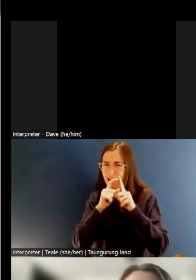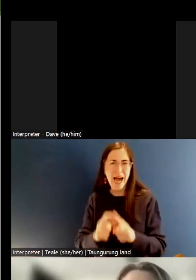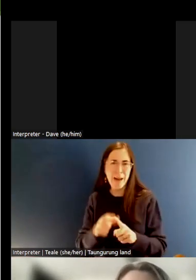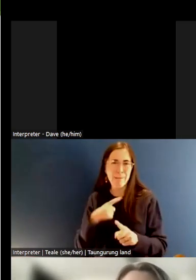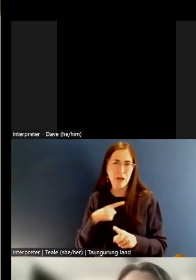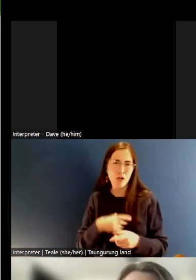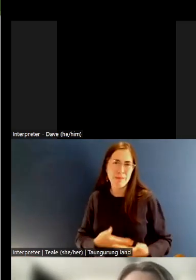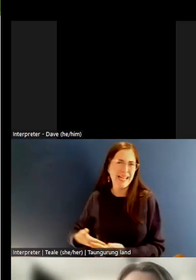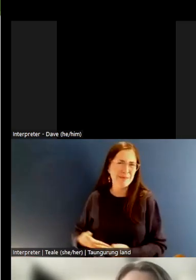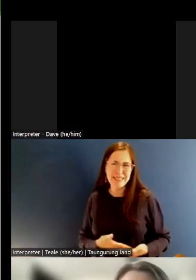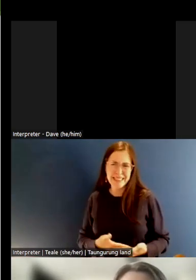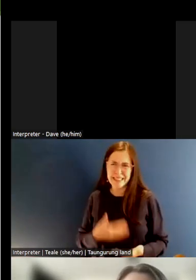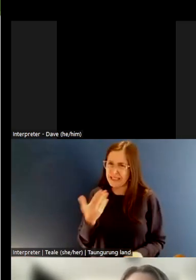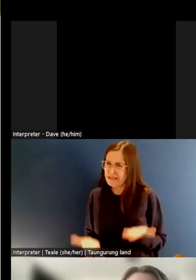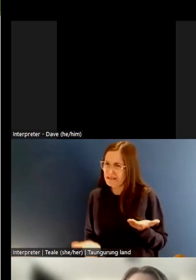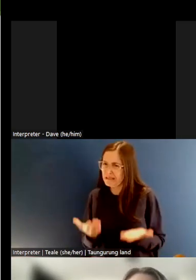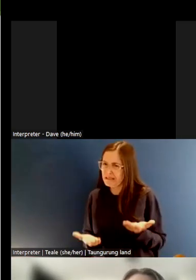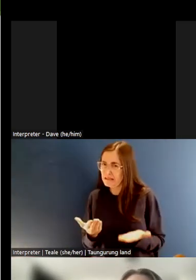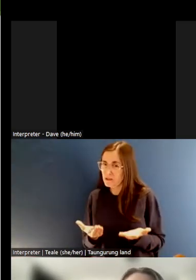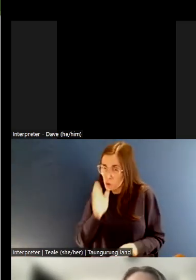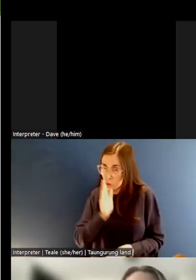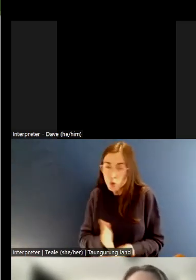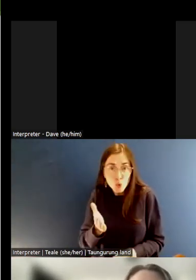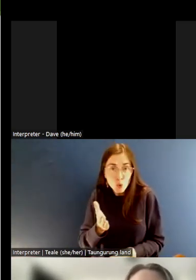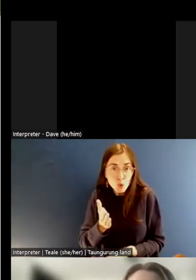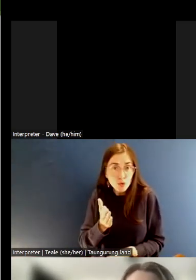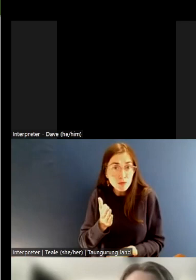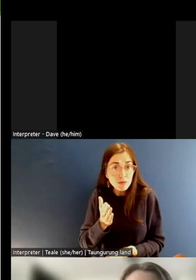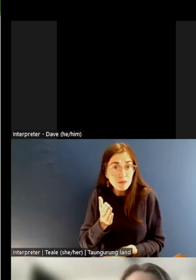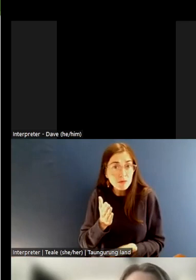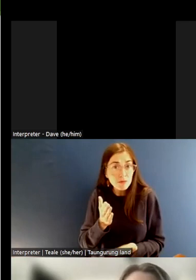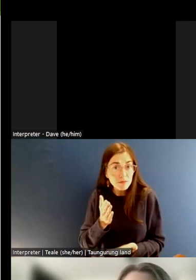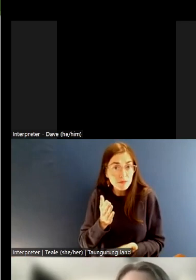we're not really sure sort of whether that meaning of that is long-term.